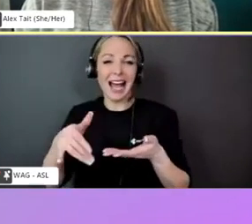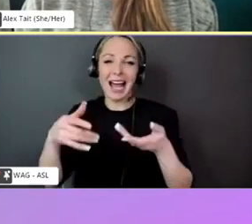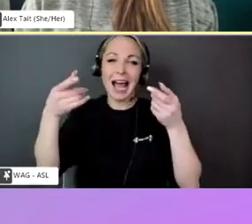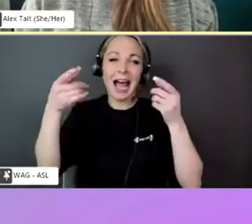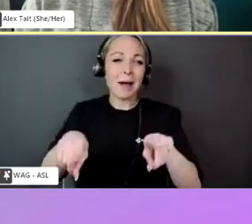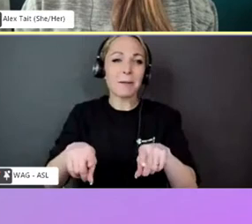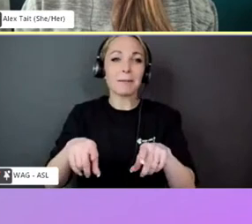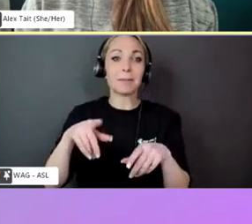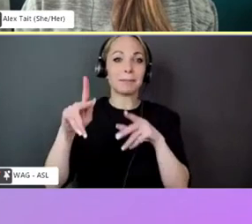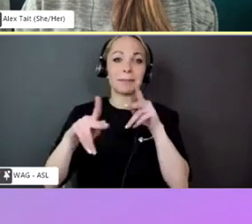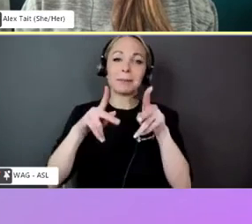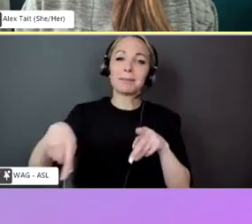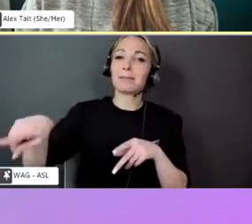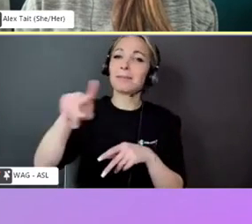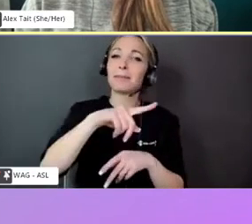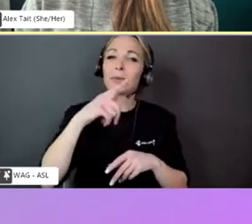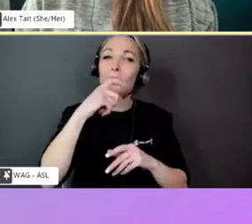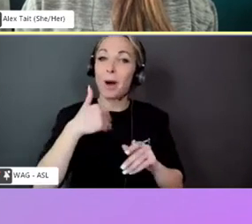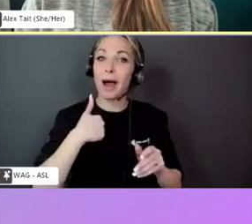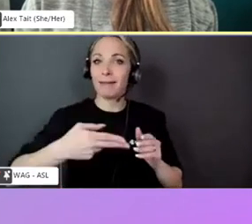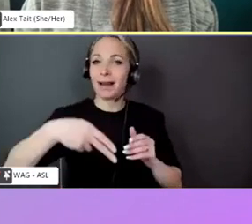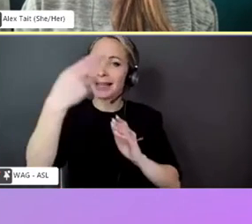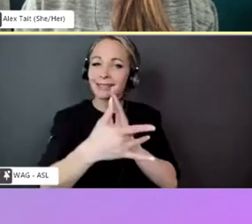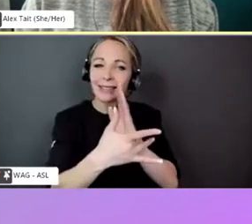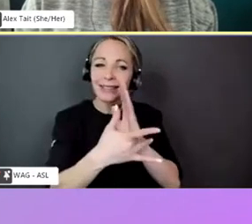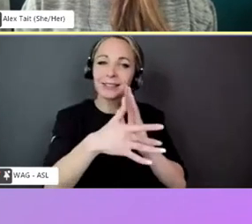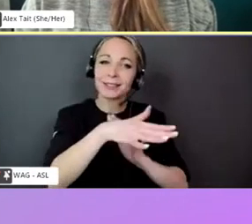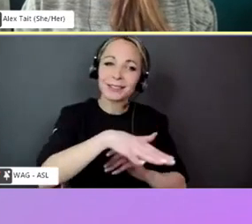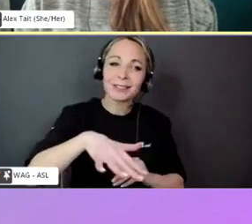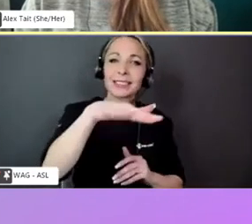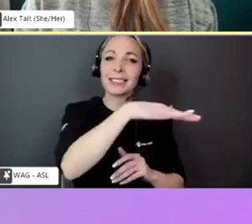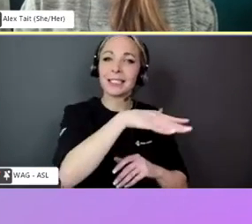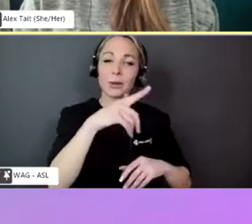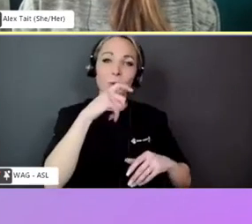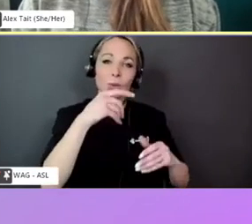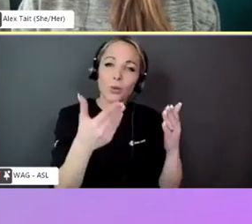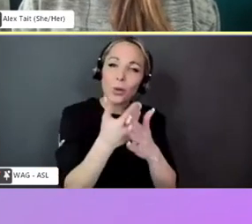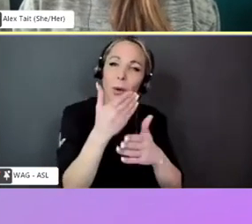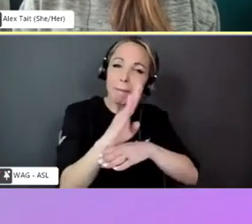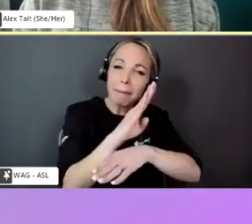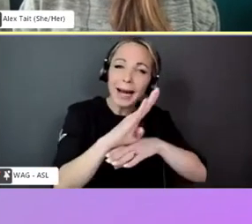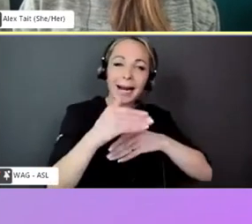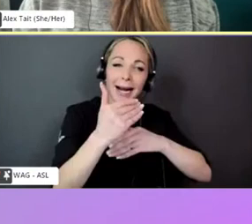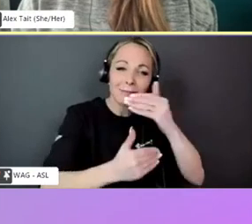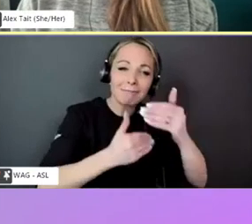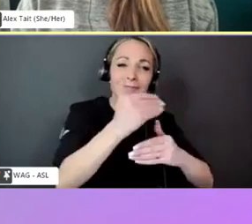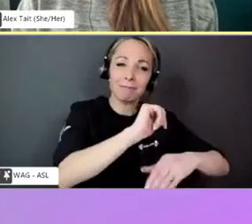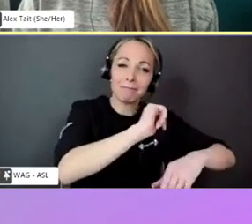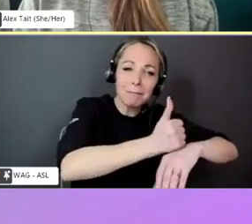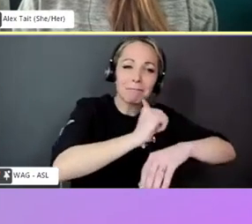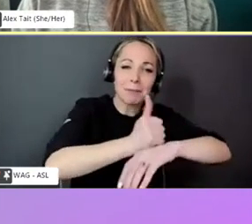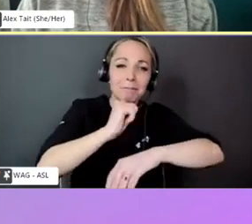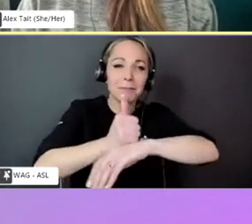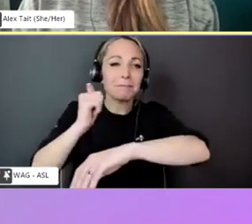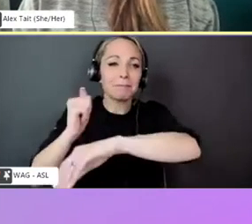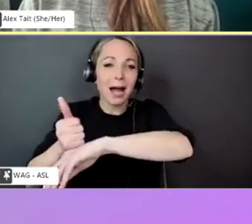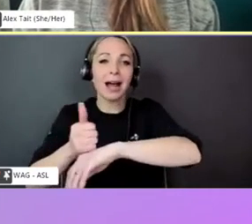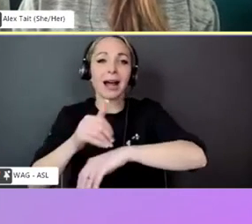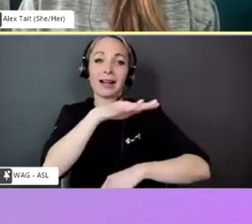working environments term silicon valley HSM has been coined which describes the dominant ages attitude of